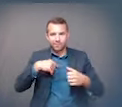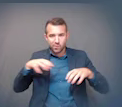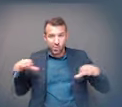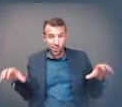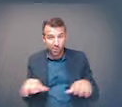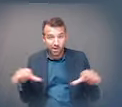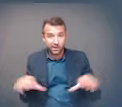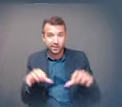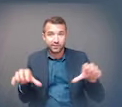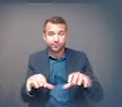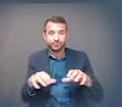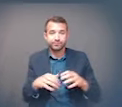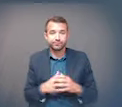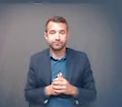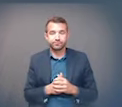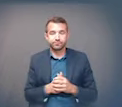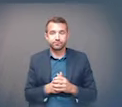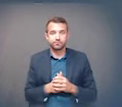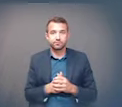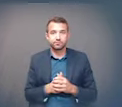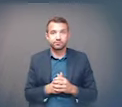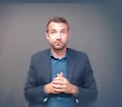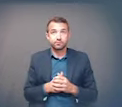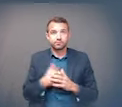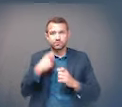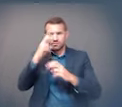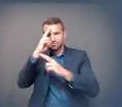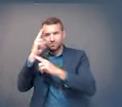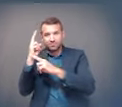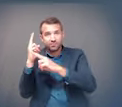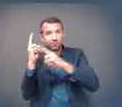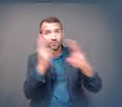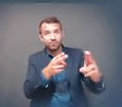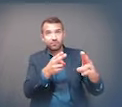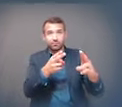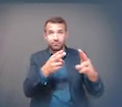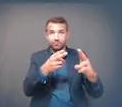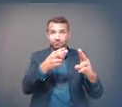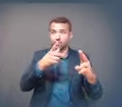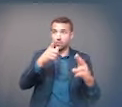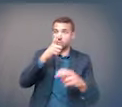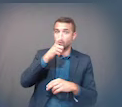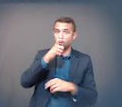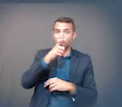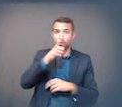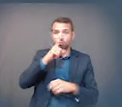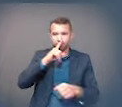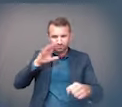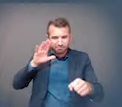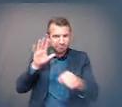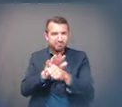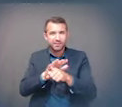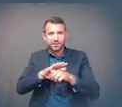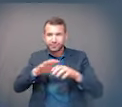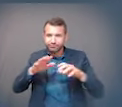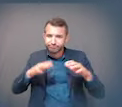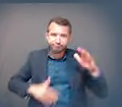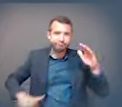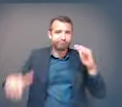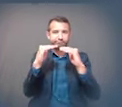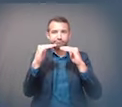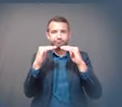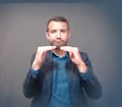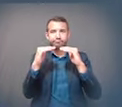Let these words salute those dedicated to the ideals that equality sprouts